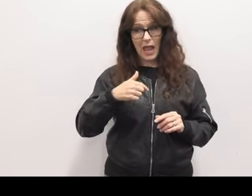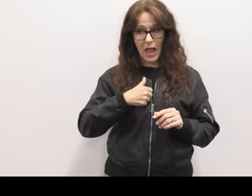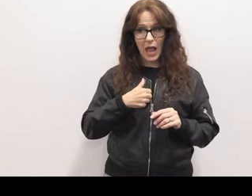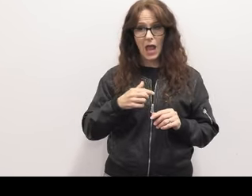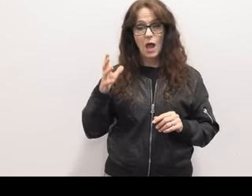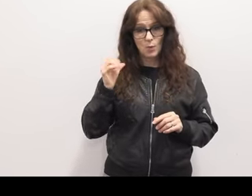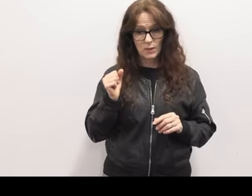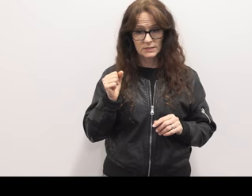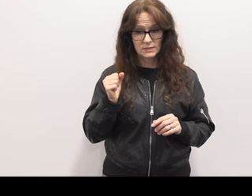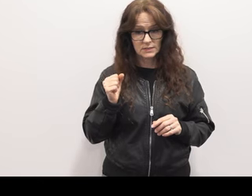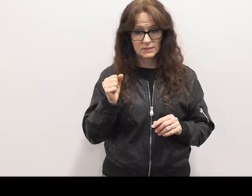Oh, so I was a modify for goal four